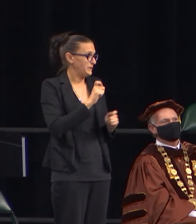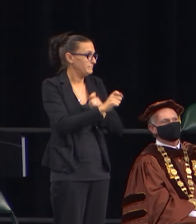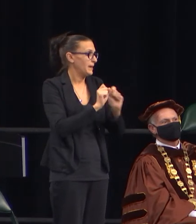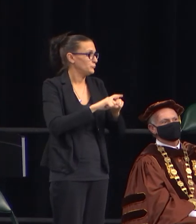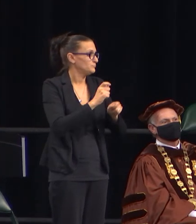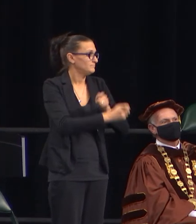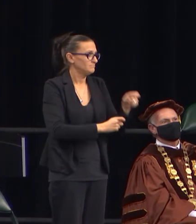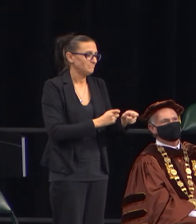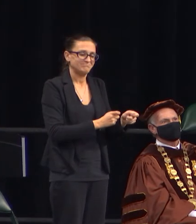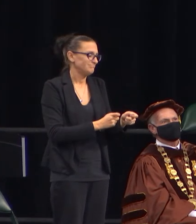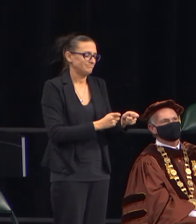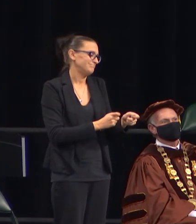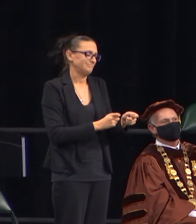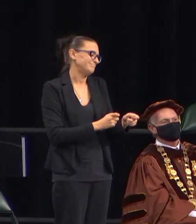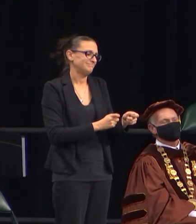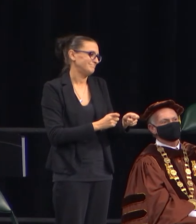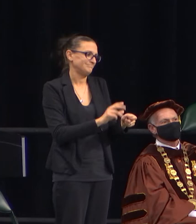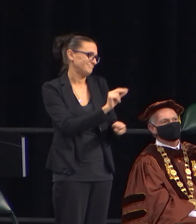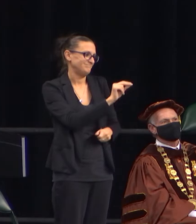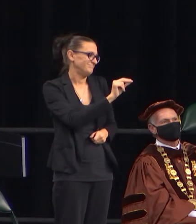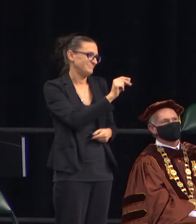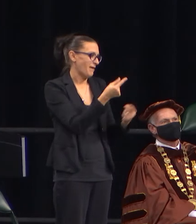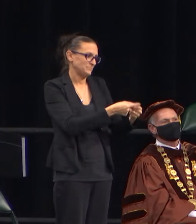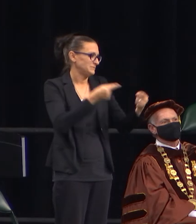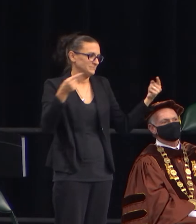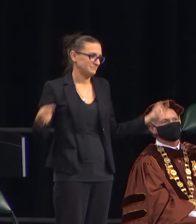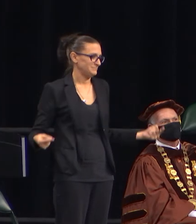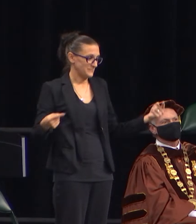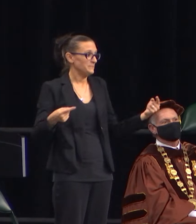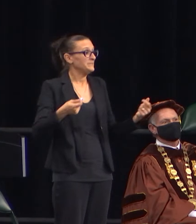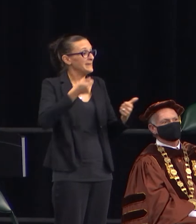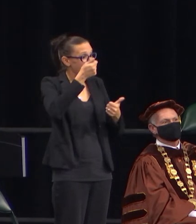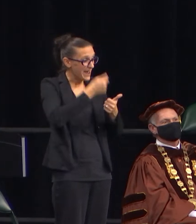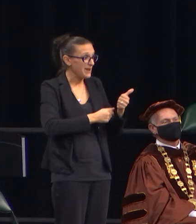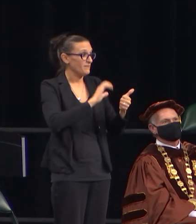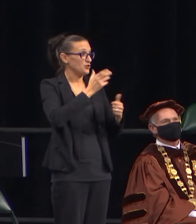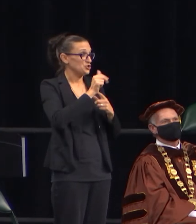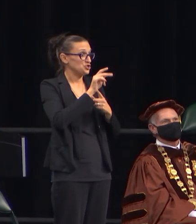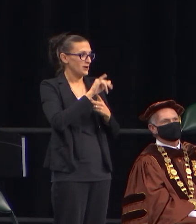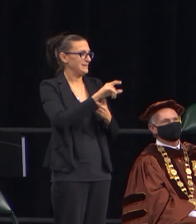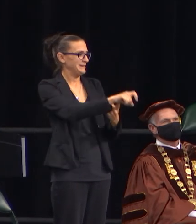Nothing could be further from the truth. Every charity needs people.